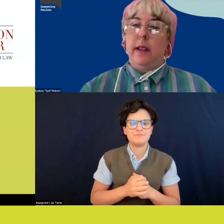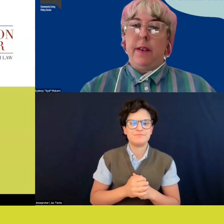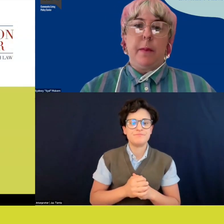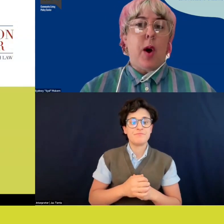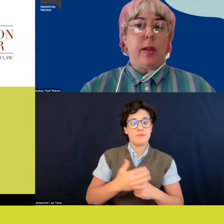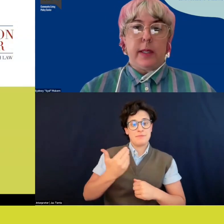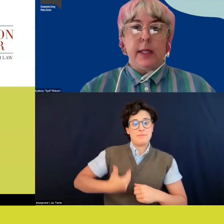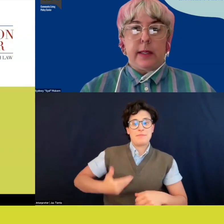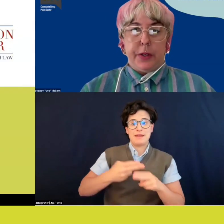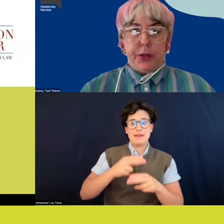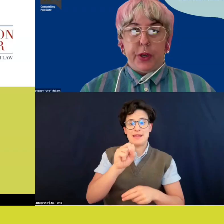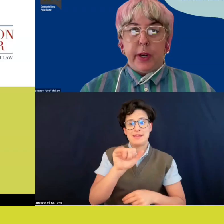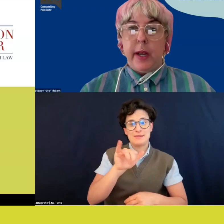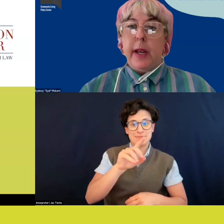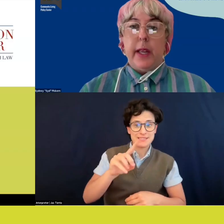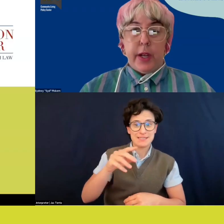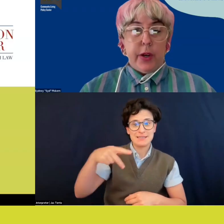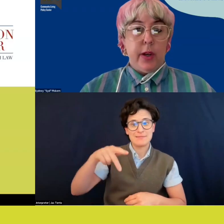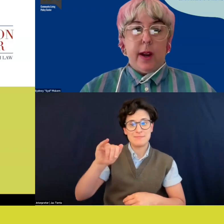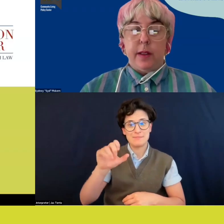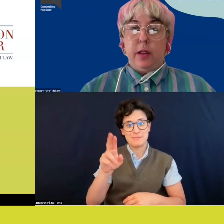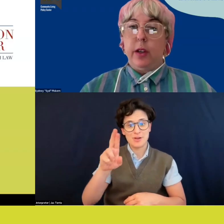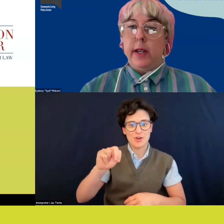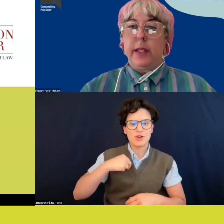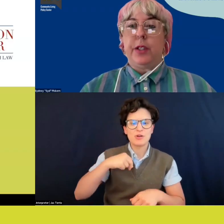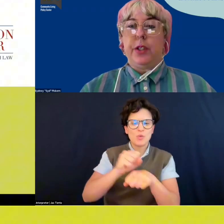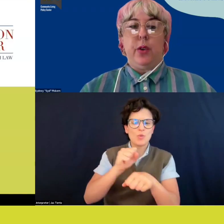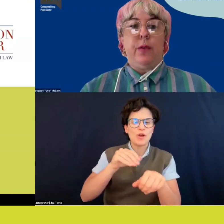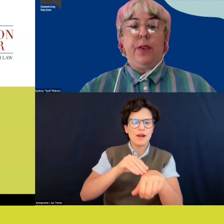Living Policy Center, here at the Lurie Institute